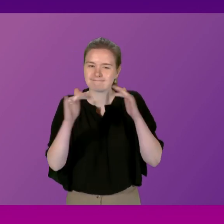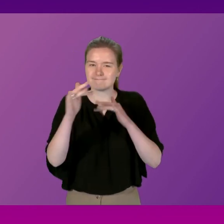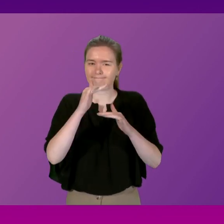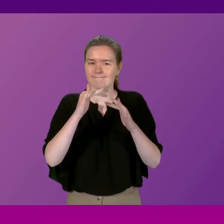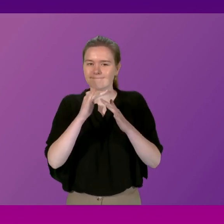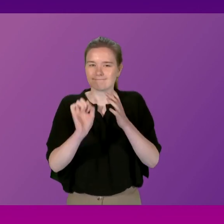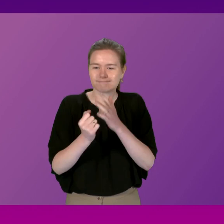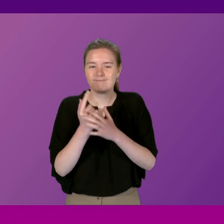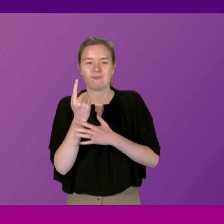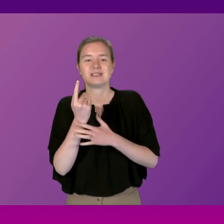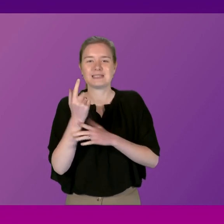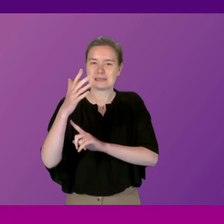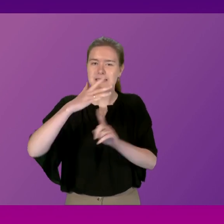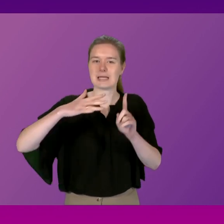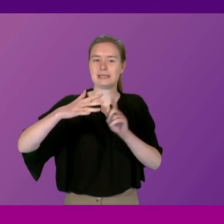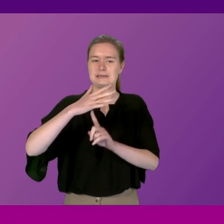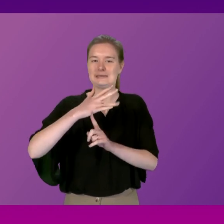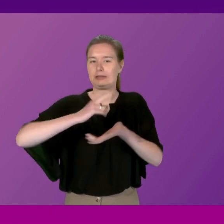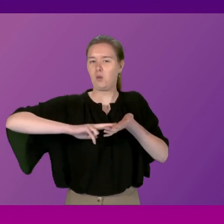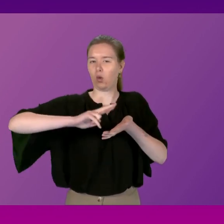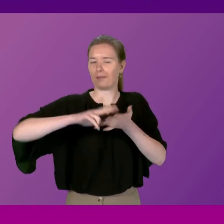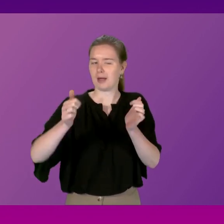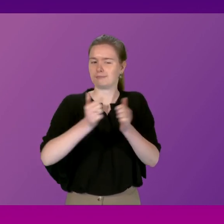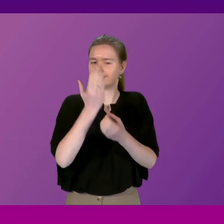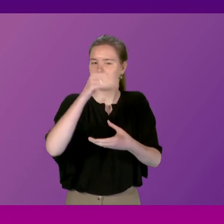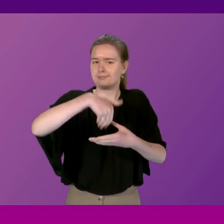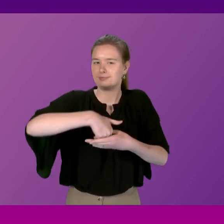invented societal norm.